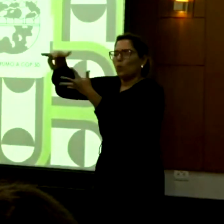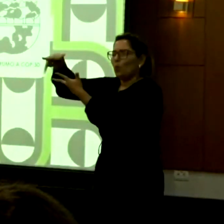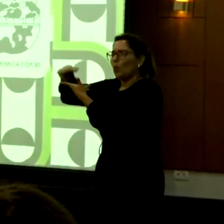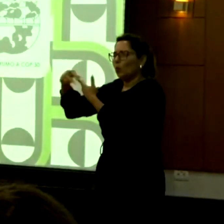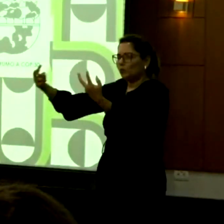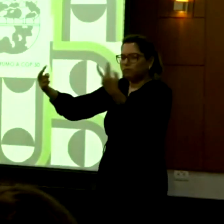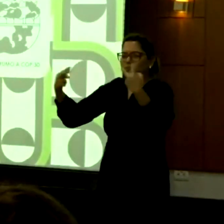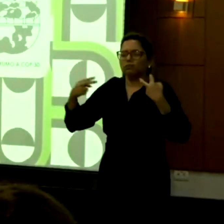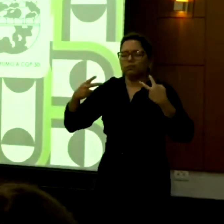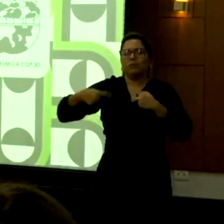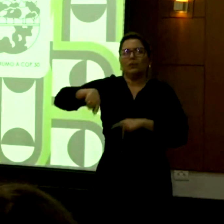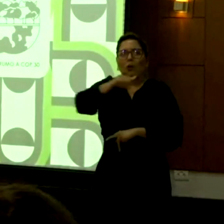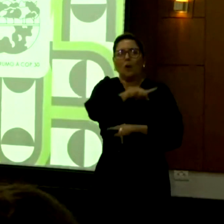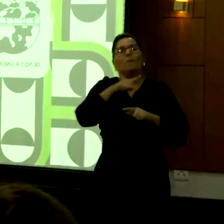to protect and develop it,